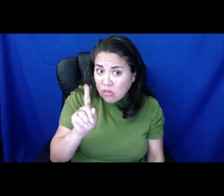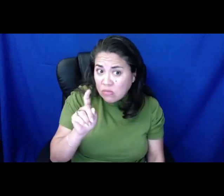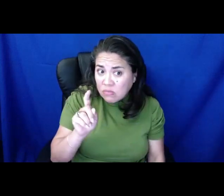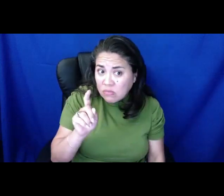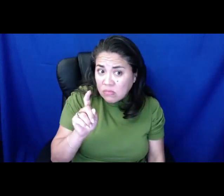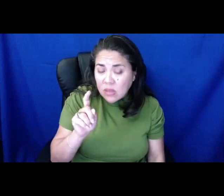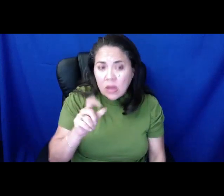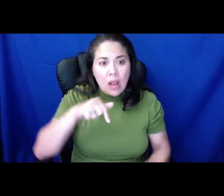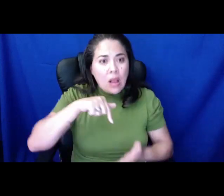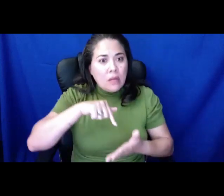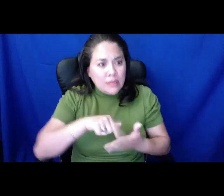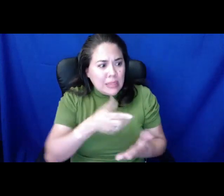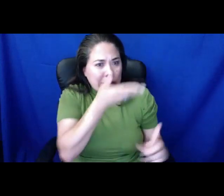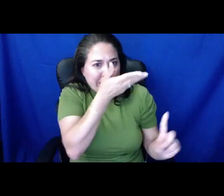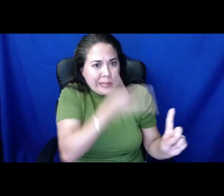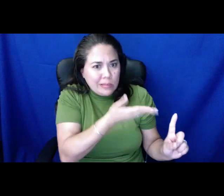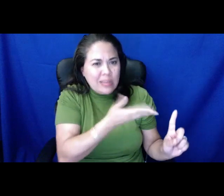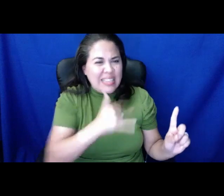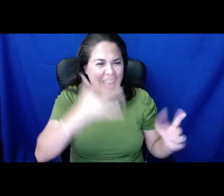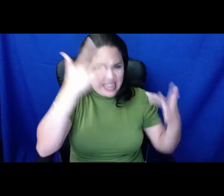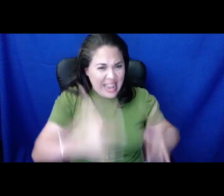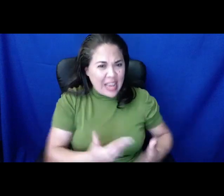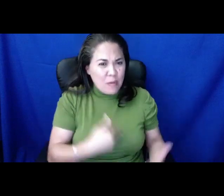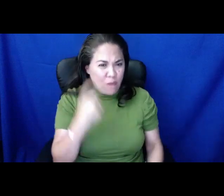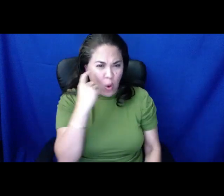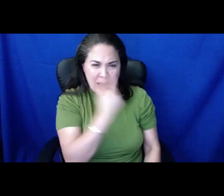Leslie McIntosh: Is prodigy make it before the odd, or does the I pursue it.